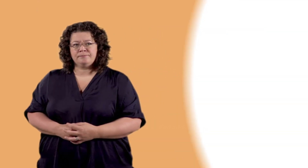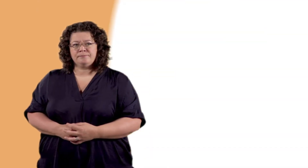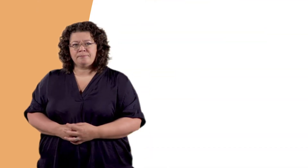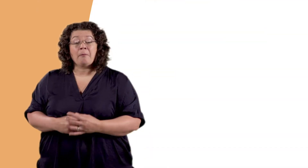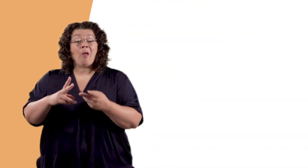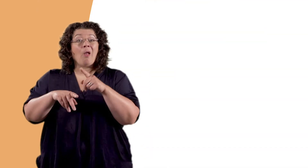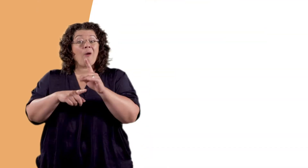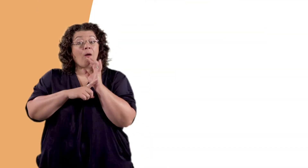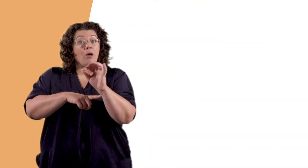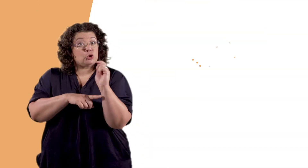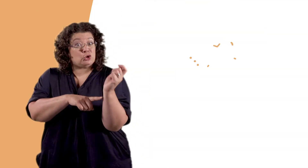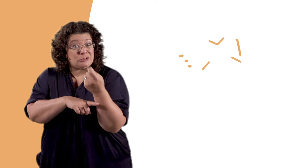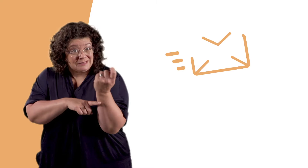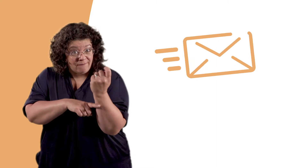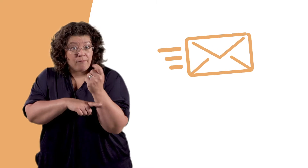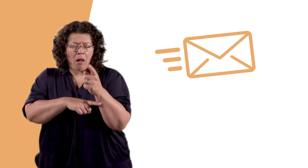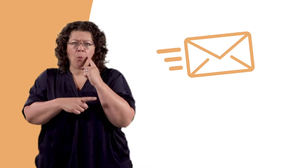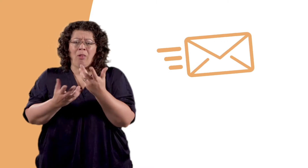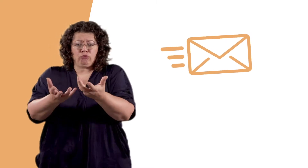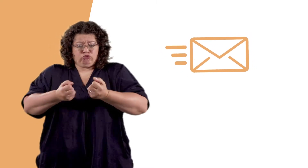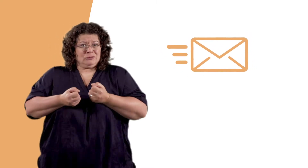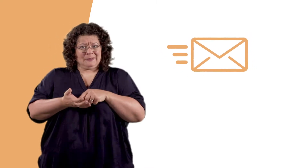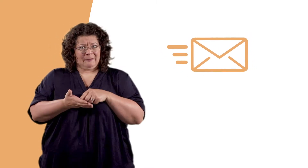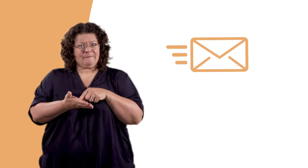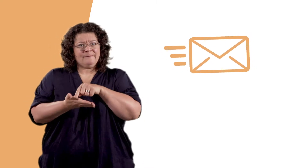If your application is successful you'll receive a notification of status